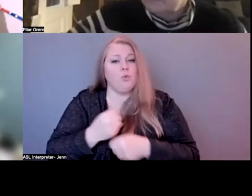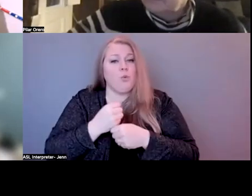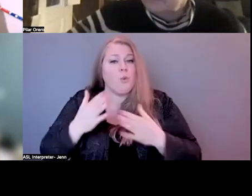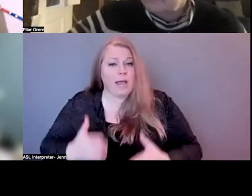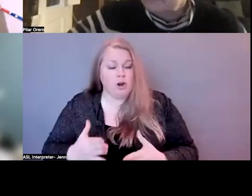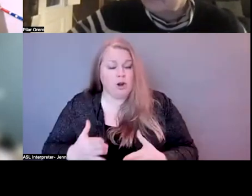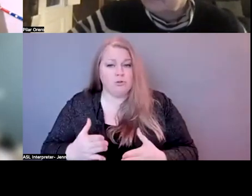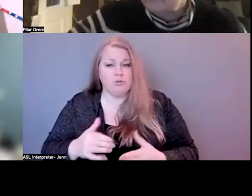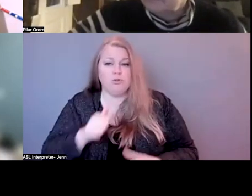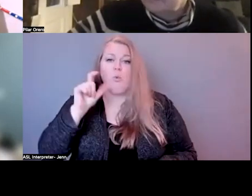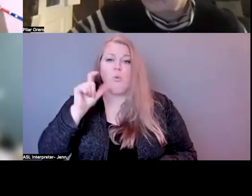have to reinvent the wheel from scratch.